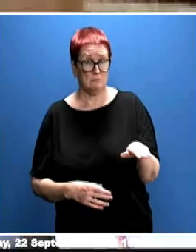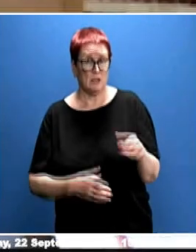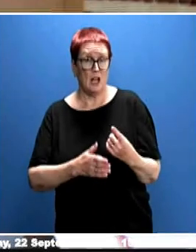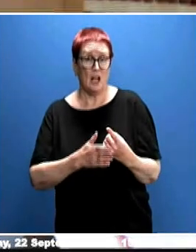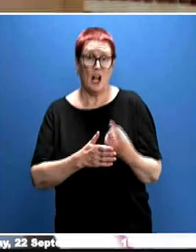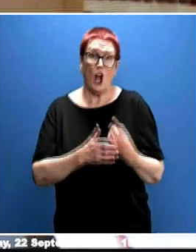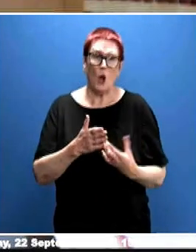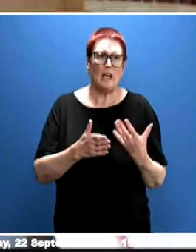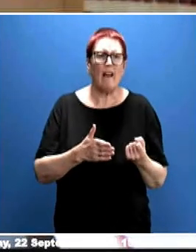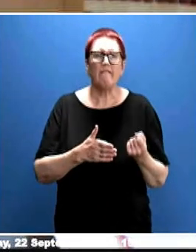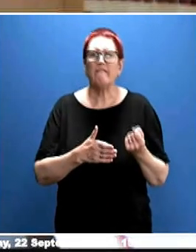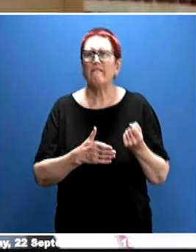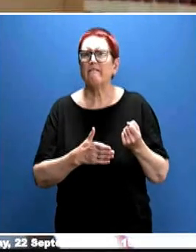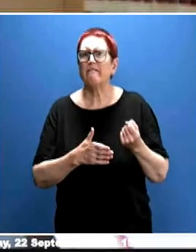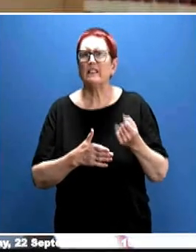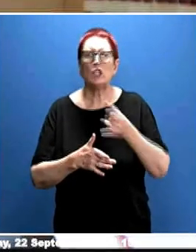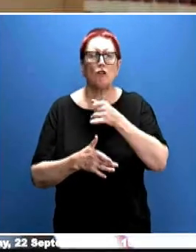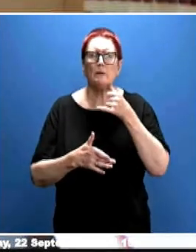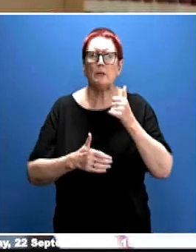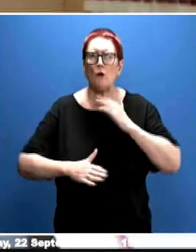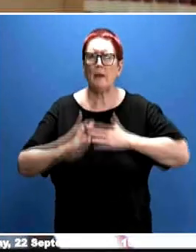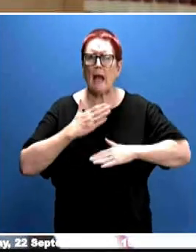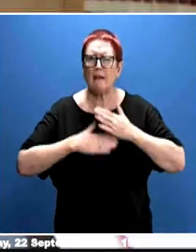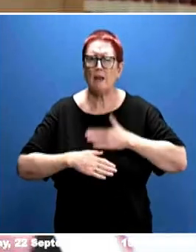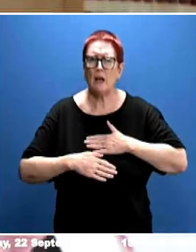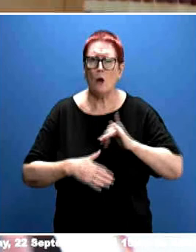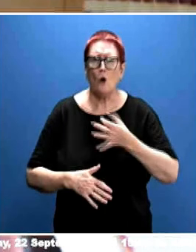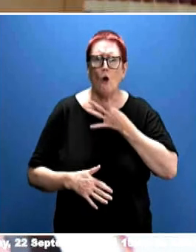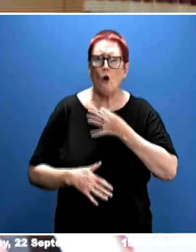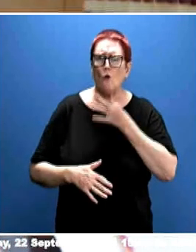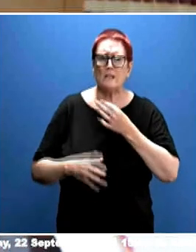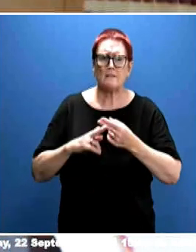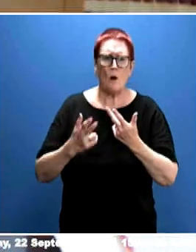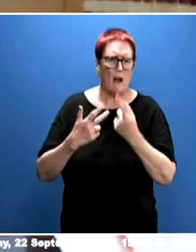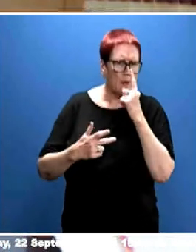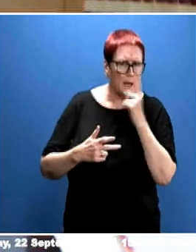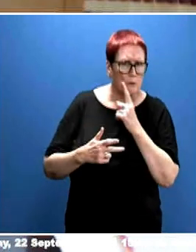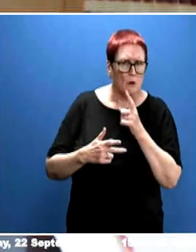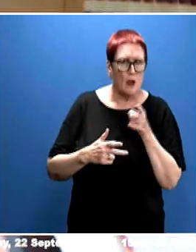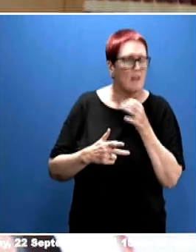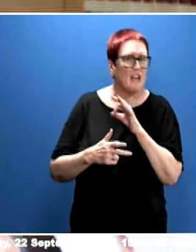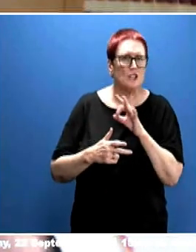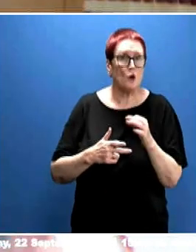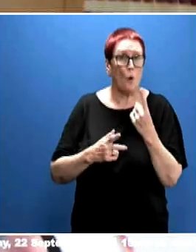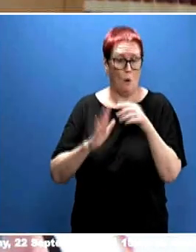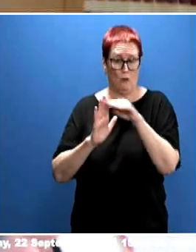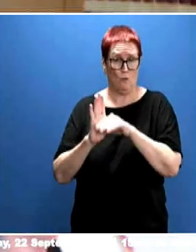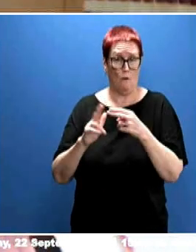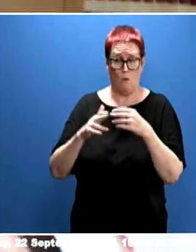or risk to others, that is not the criteria for admission to Kath French. So, there are separate criteria.